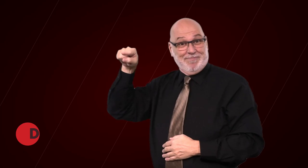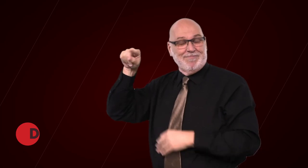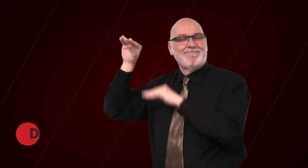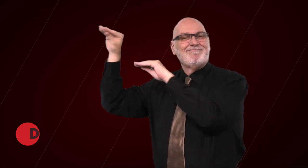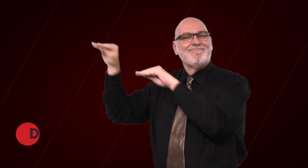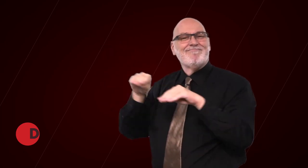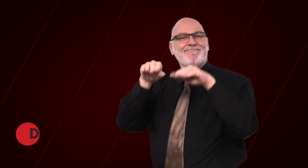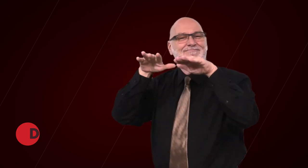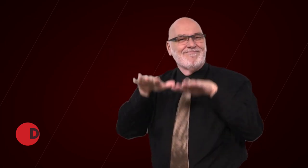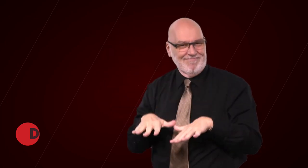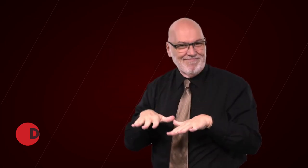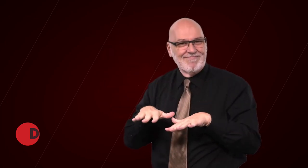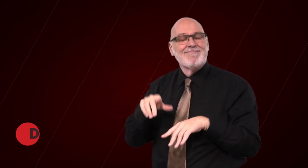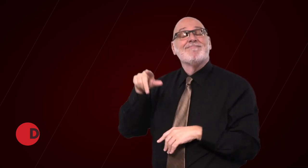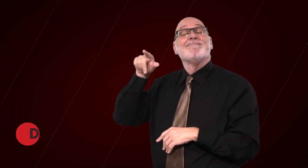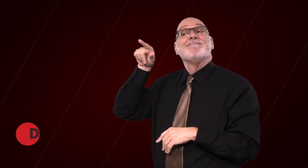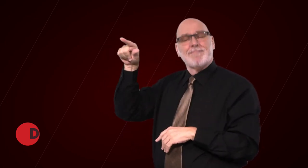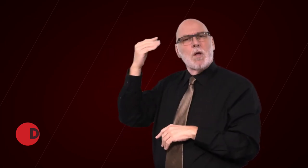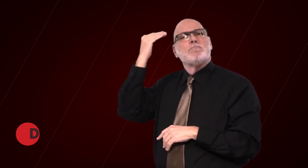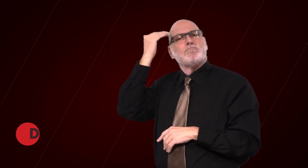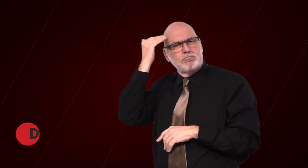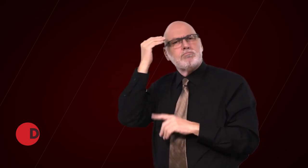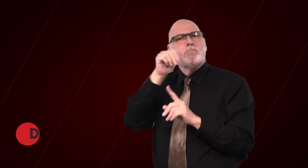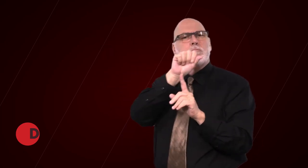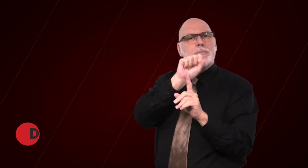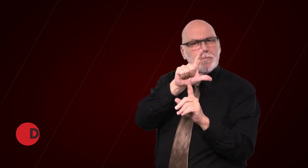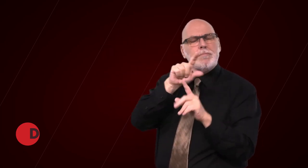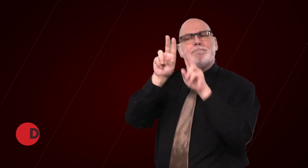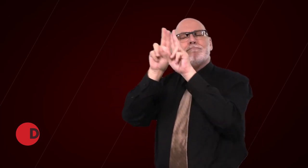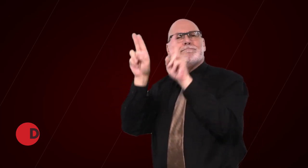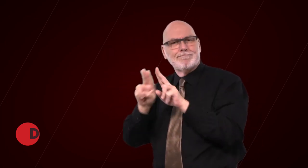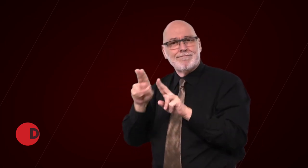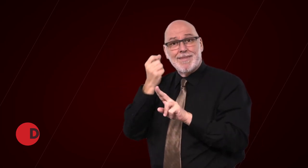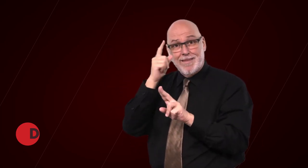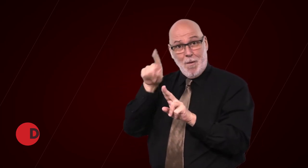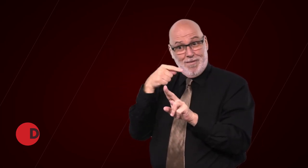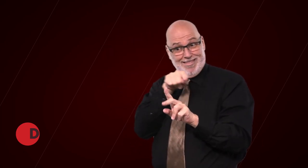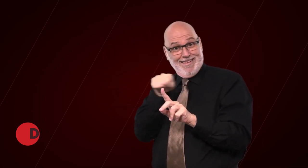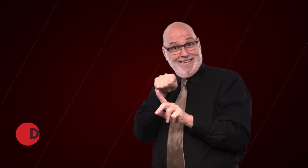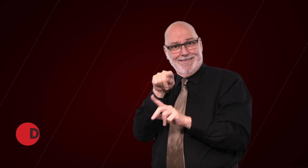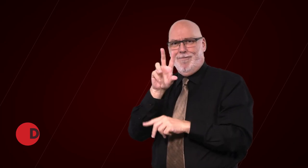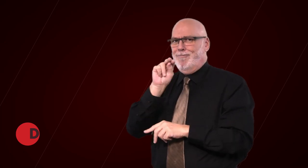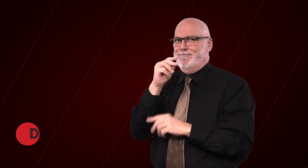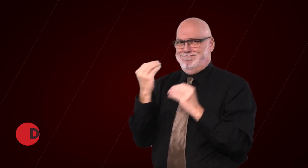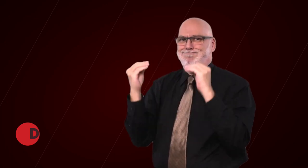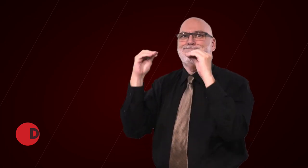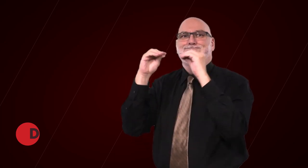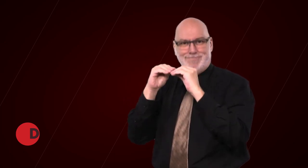Wissam is an immigrant who knows not only ASL and International Sign, but